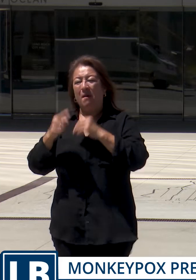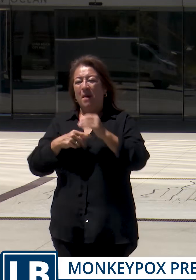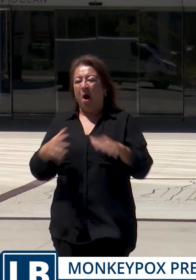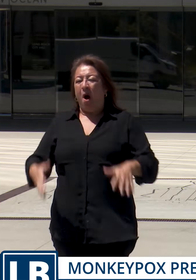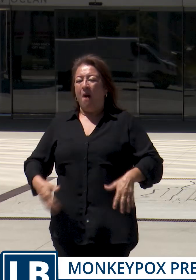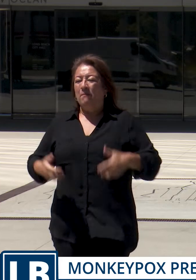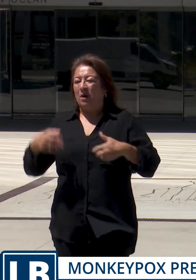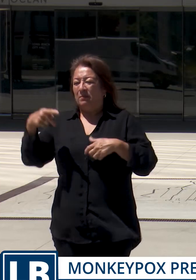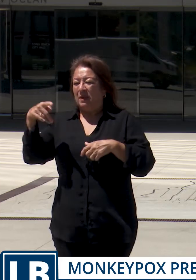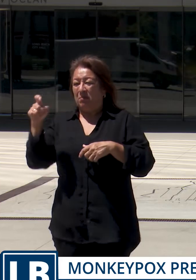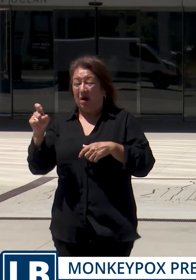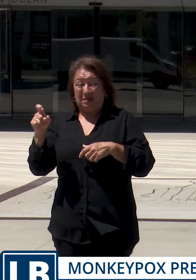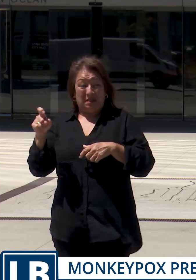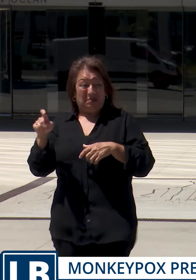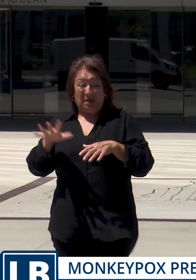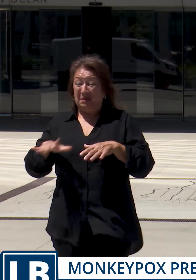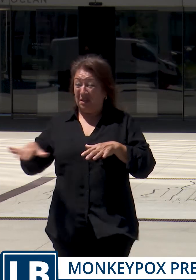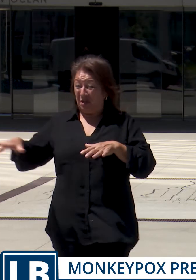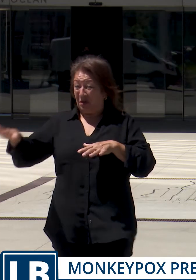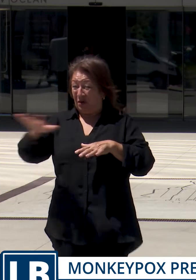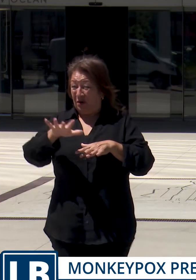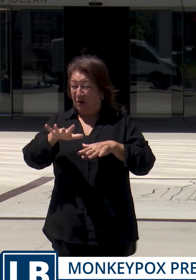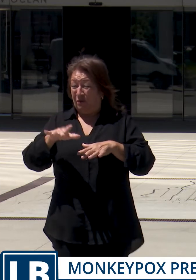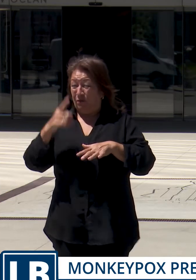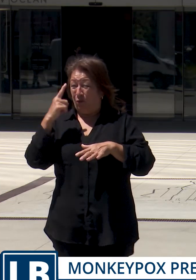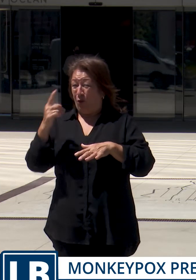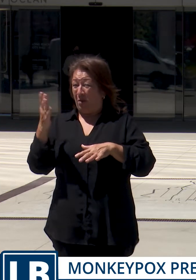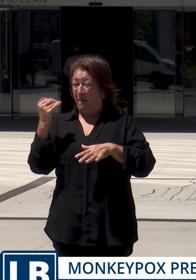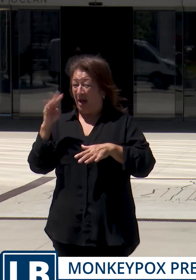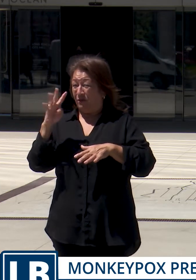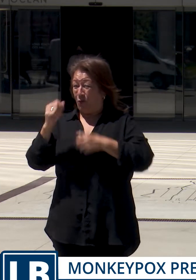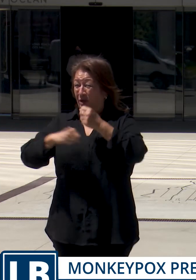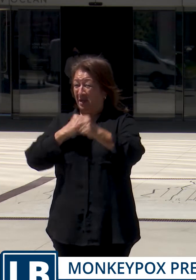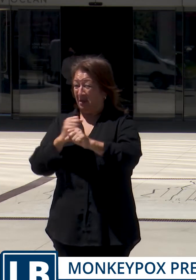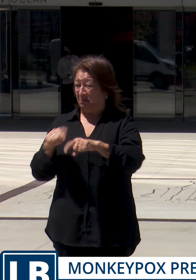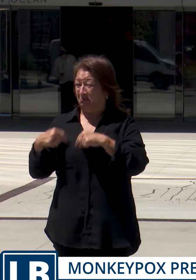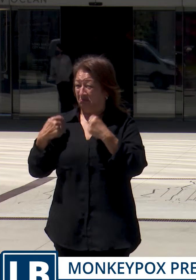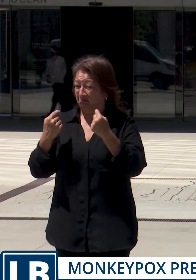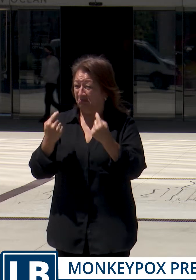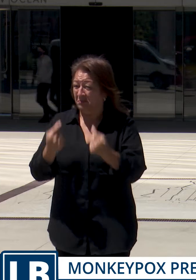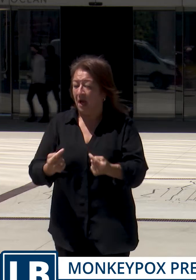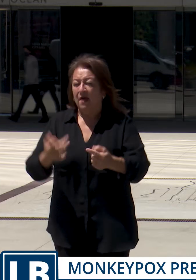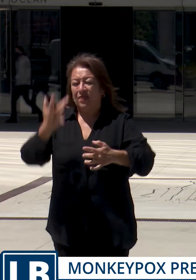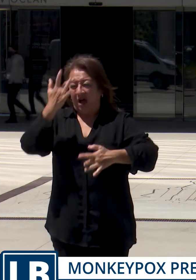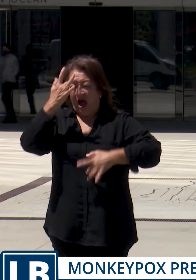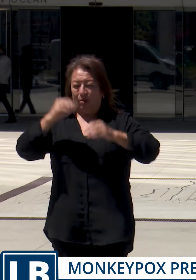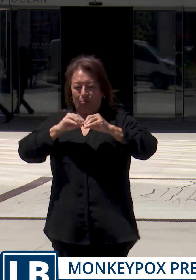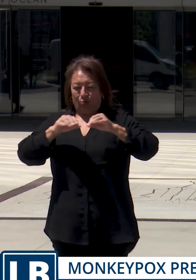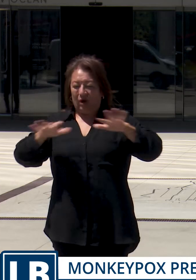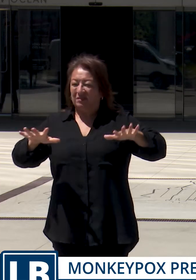been with us for the past at least 40 years its outbreaks have looked different at different times